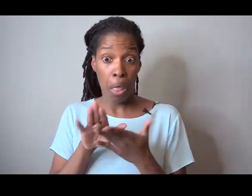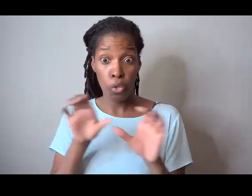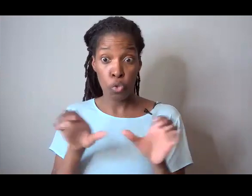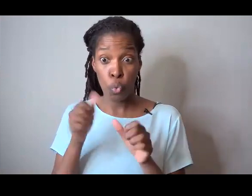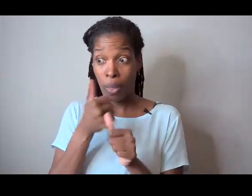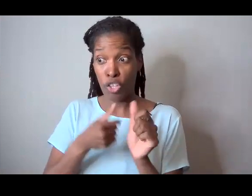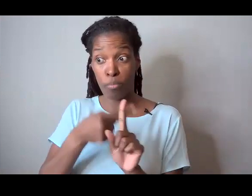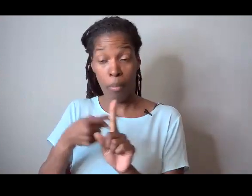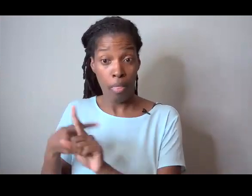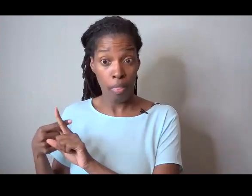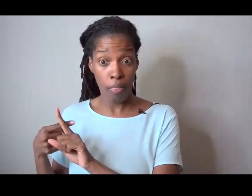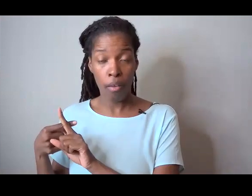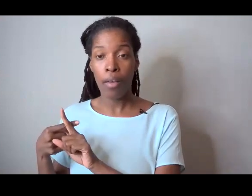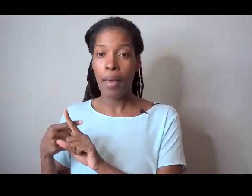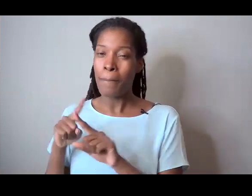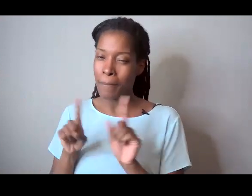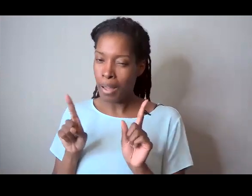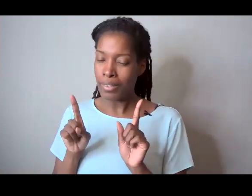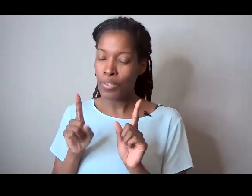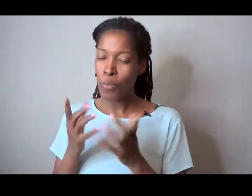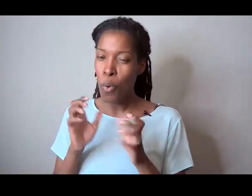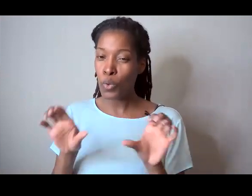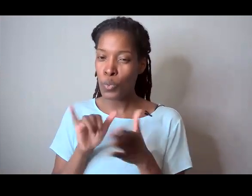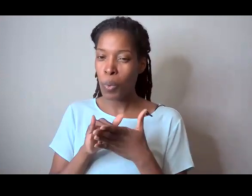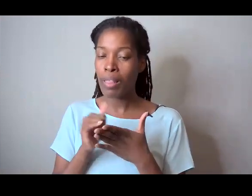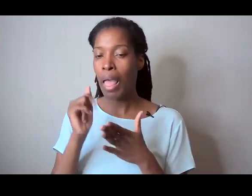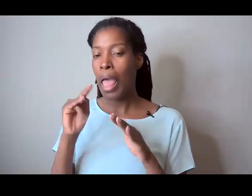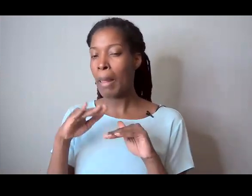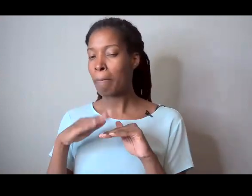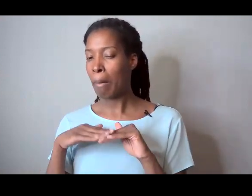but at the very least, you'd want to be doing that at least once a quarter.